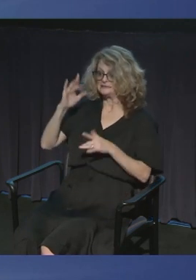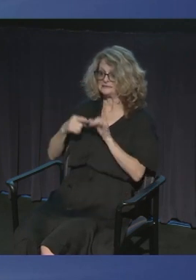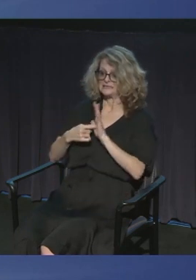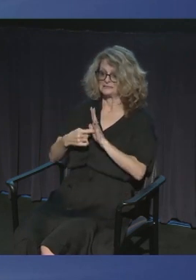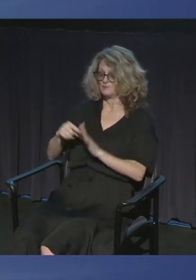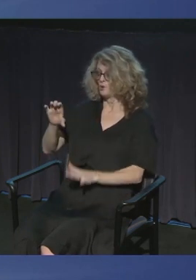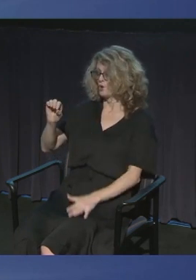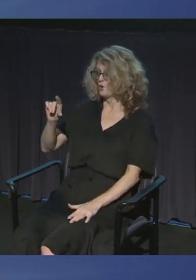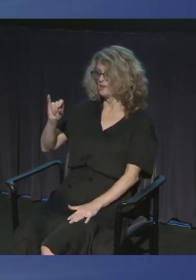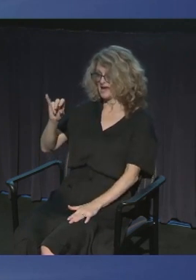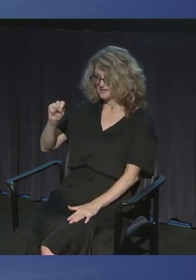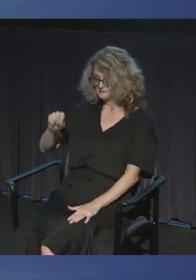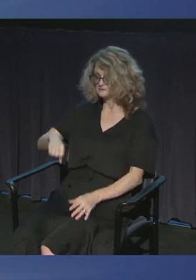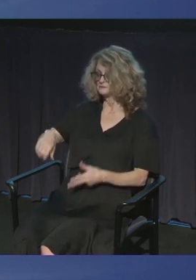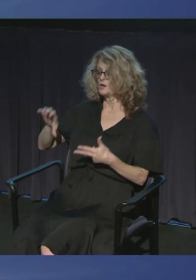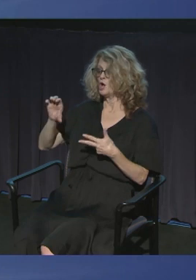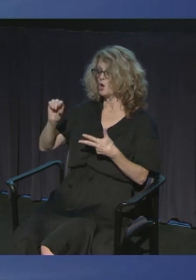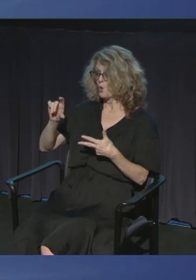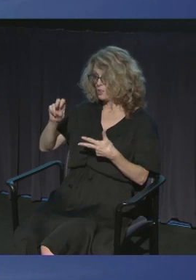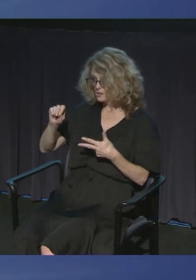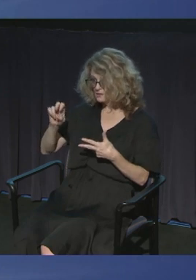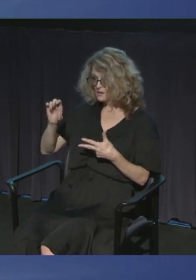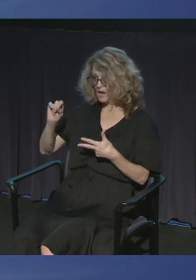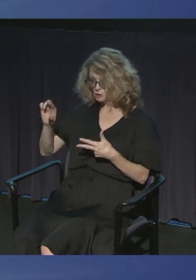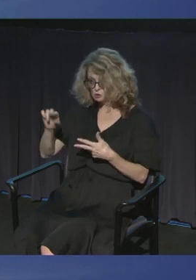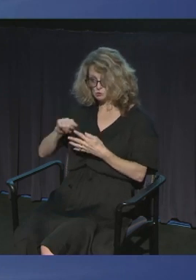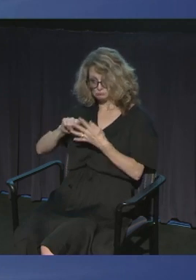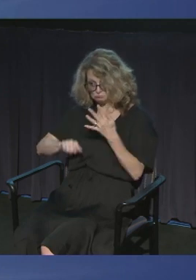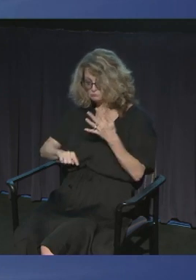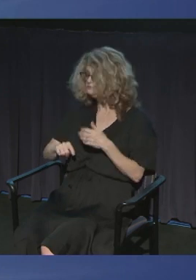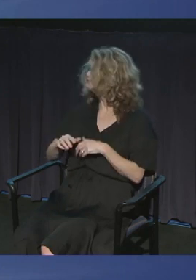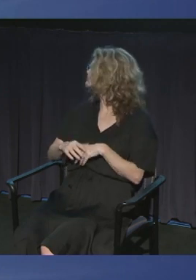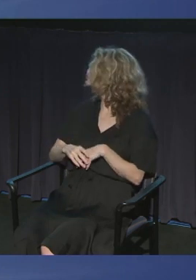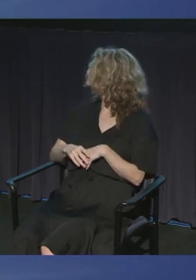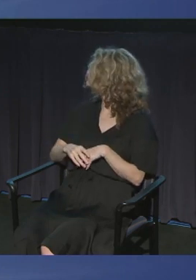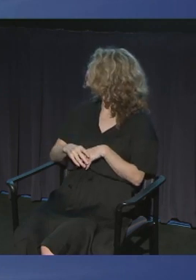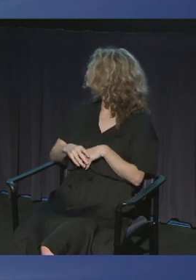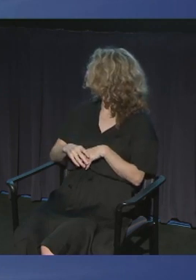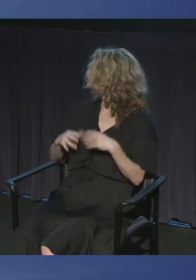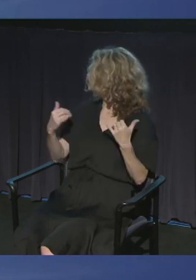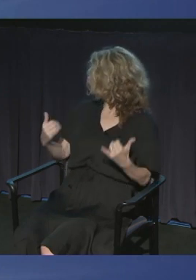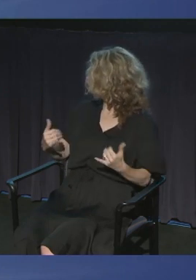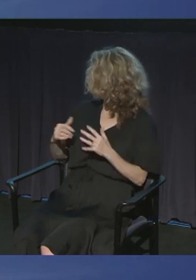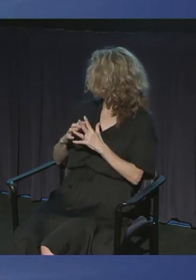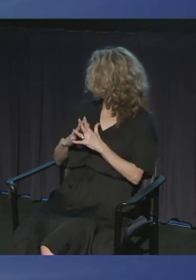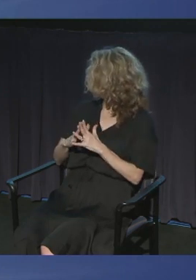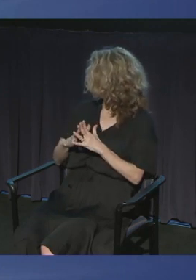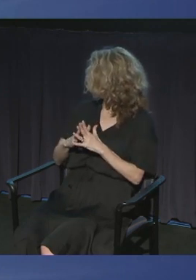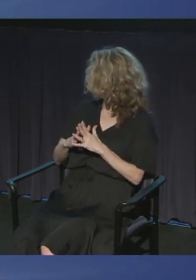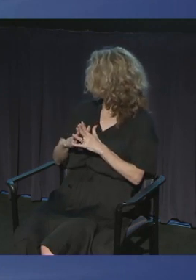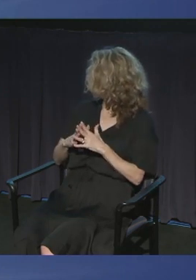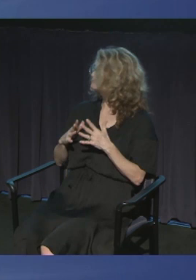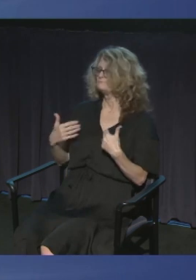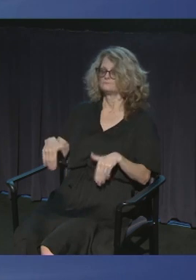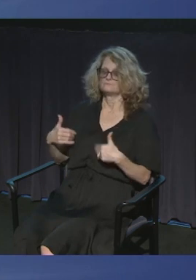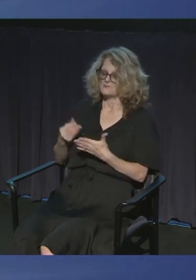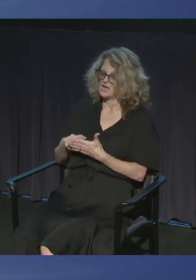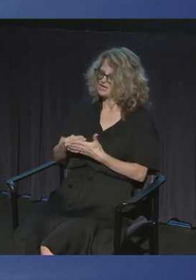THE BROAD IMPACT OF INFLAMMAZONE IS IN MANY DISEASES. FOR THIS REASON